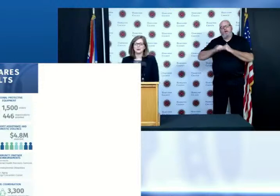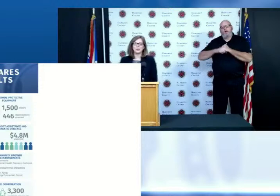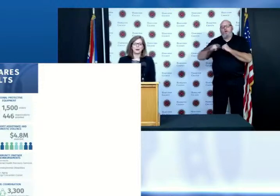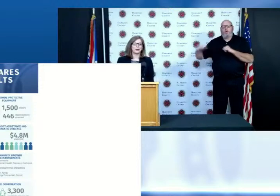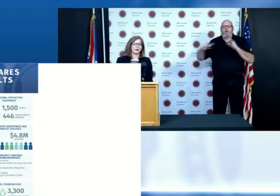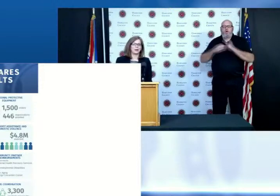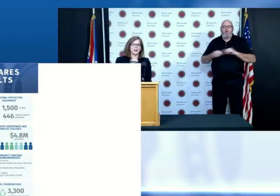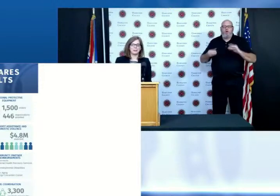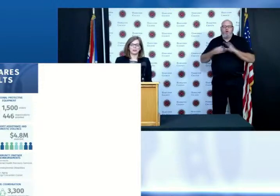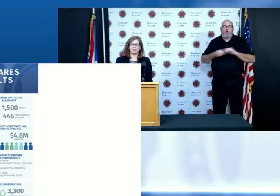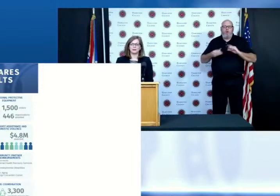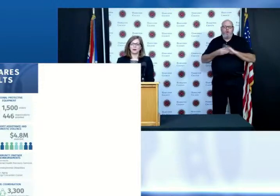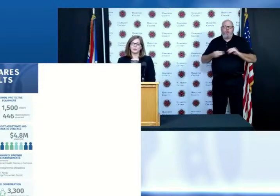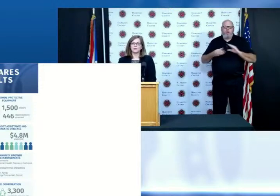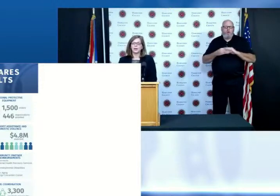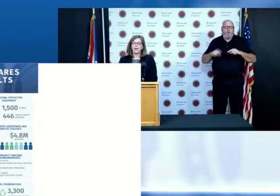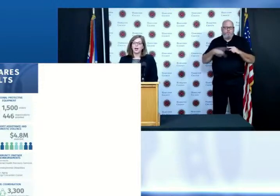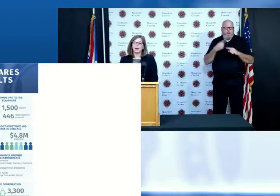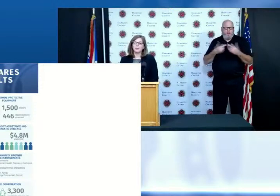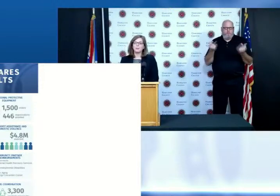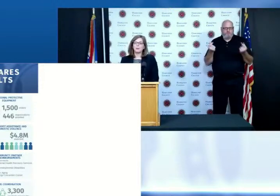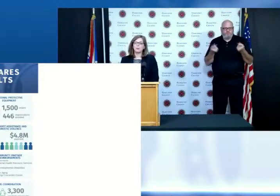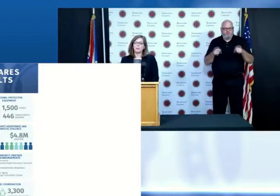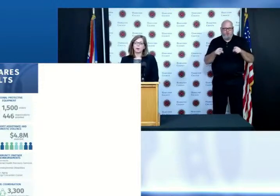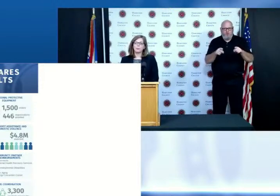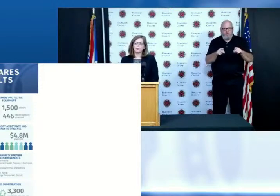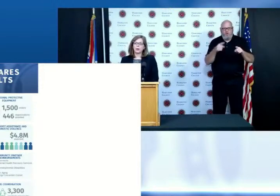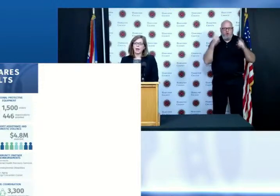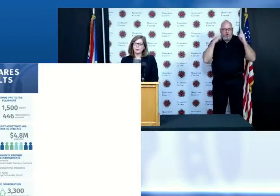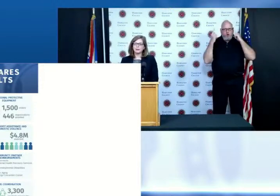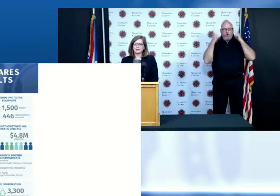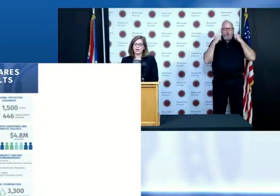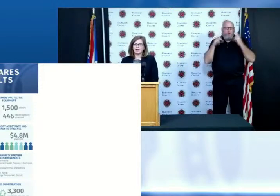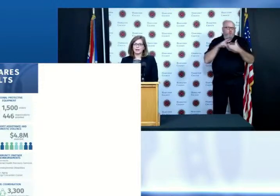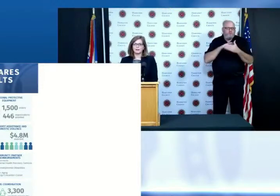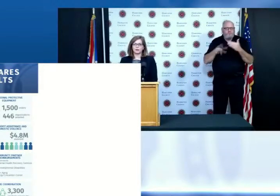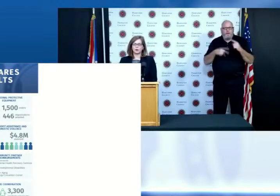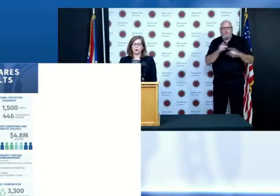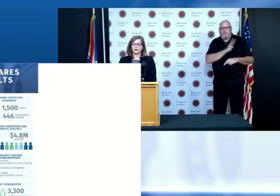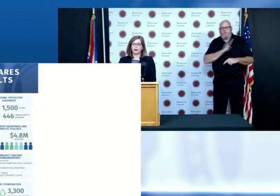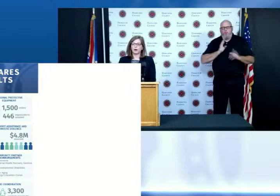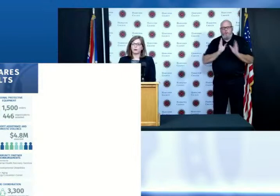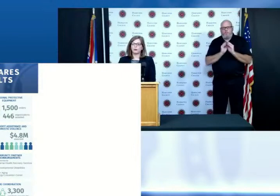you've probably heard a lot about our results what I'm happy to say is as you all know the